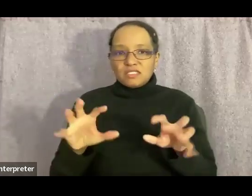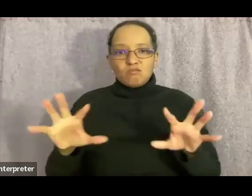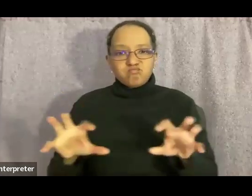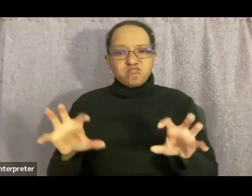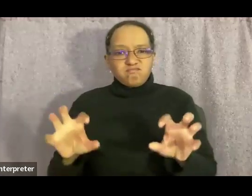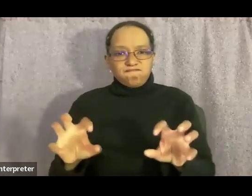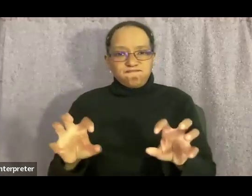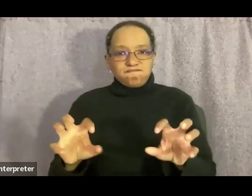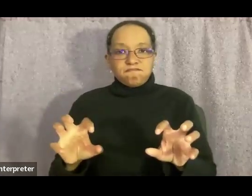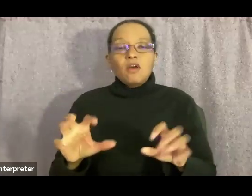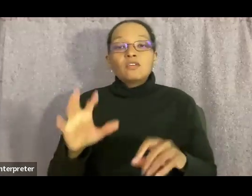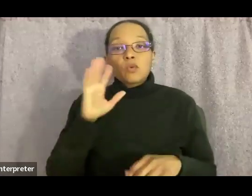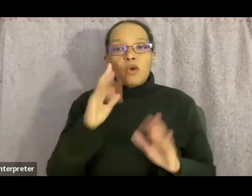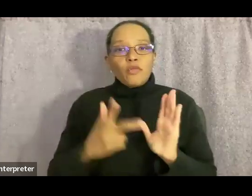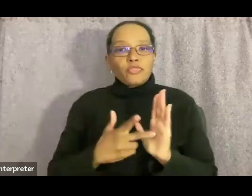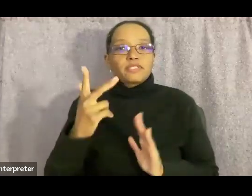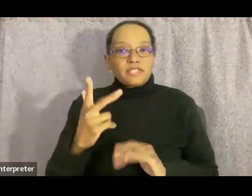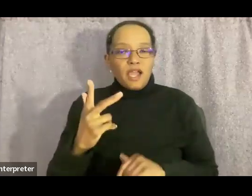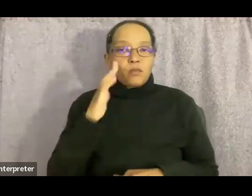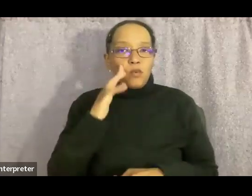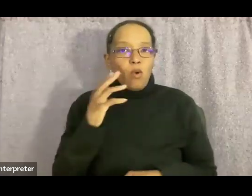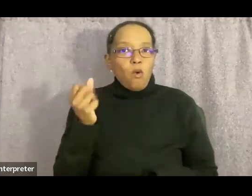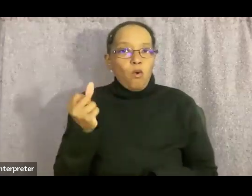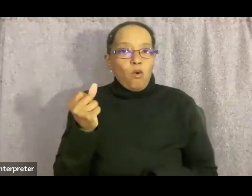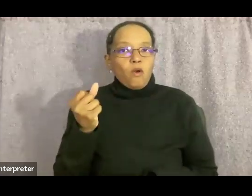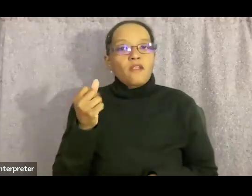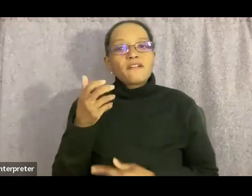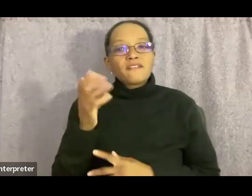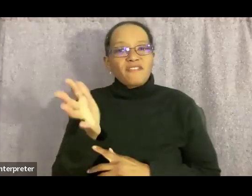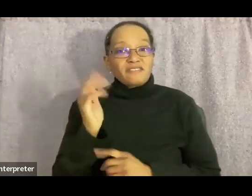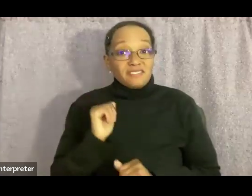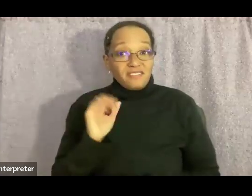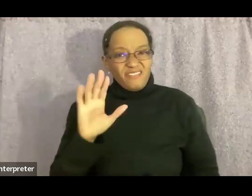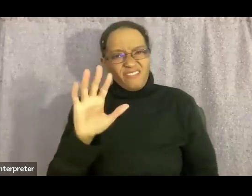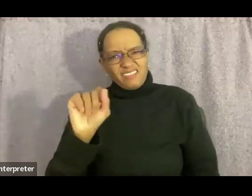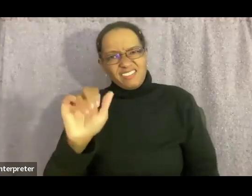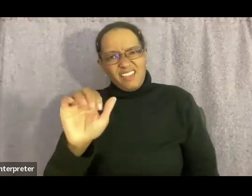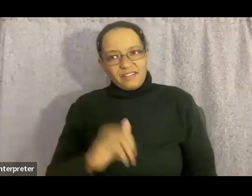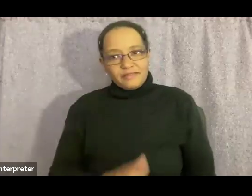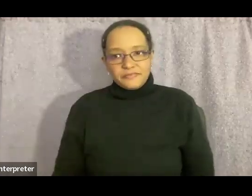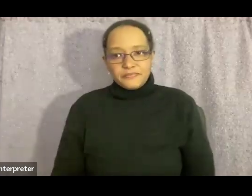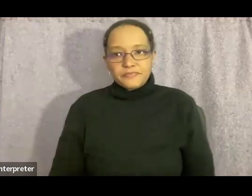And we're going to hold it for five seconds. All righty? So, try out your position.